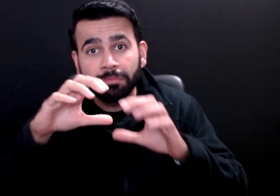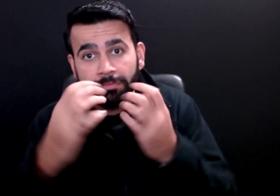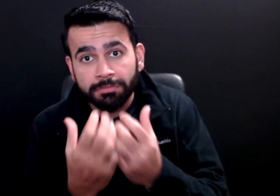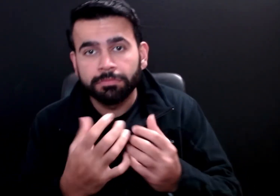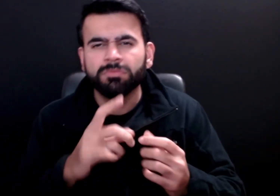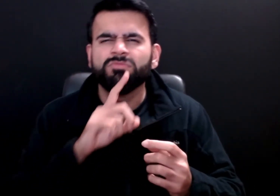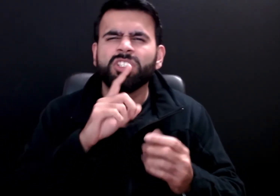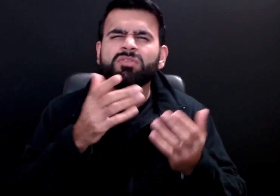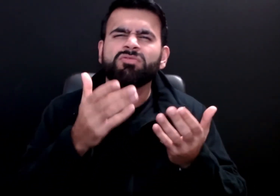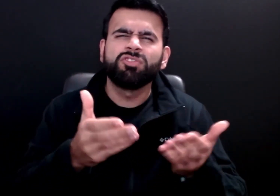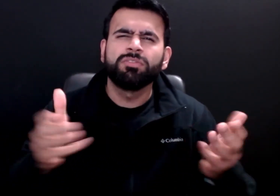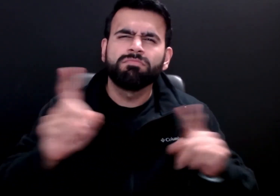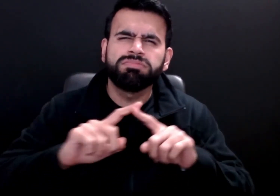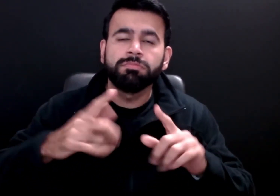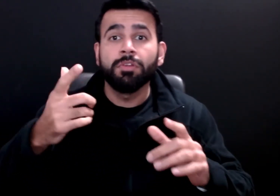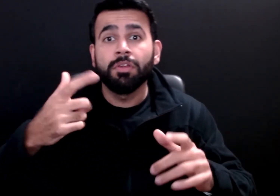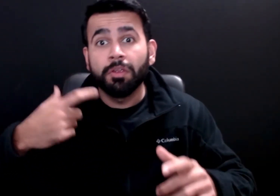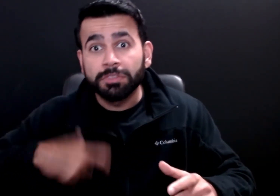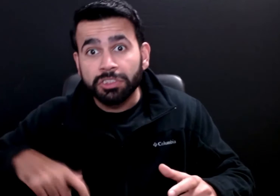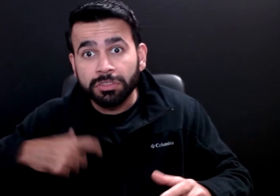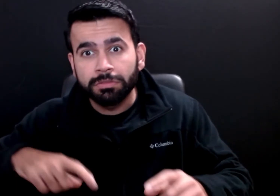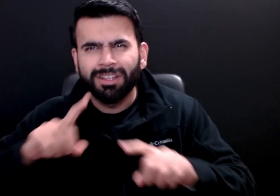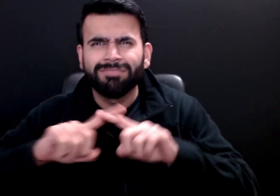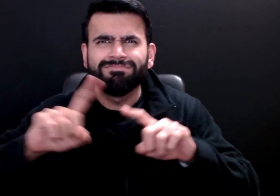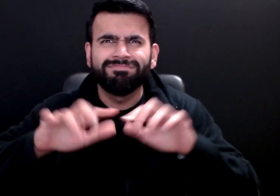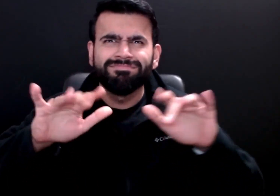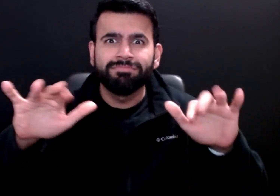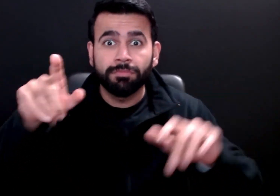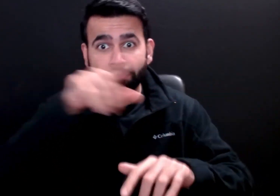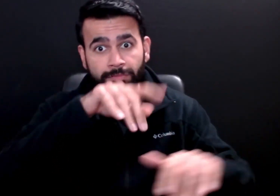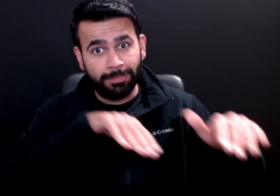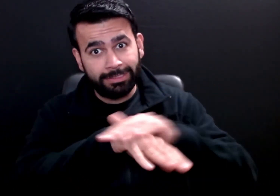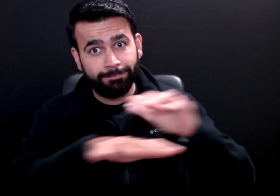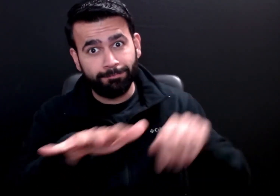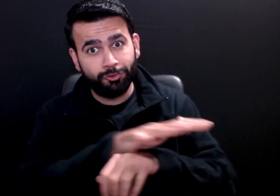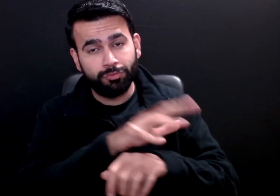including conferences fully accessible to Deaf people?